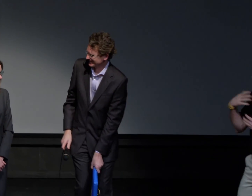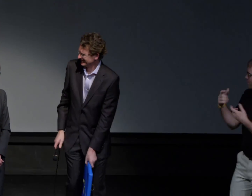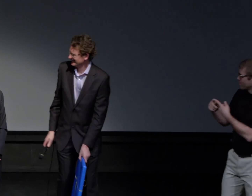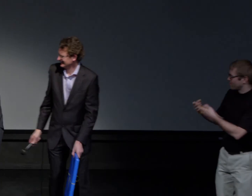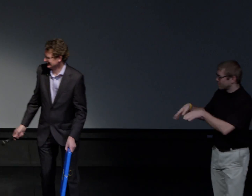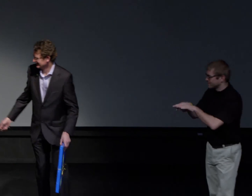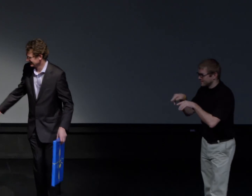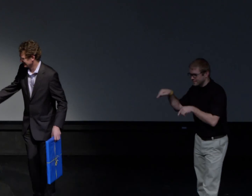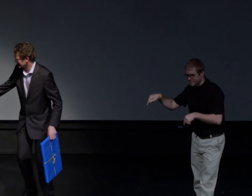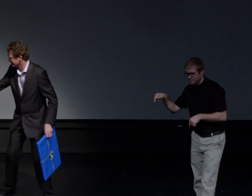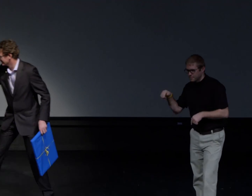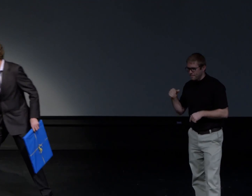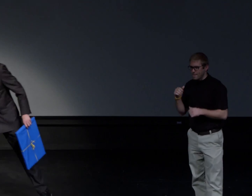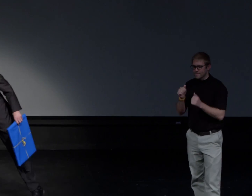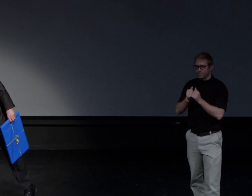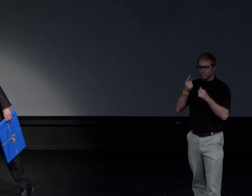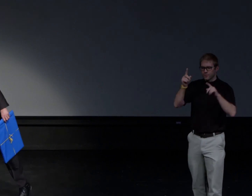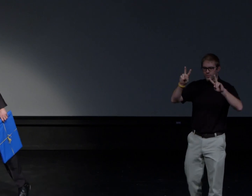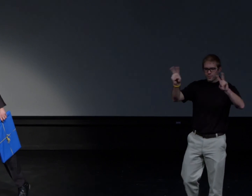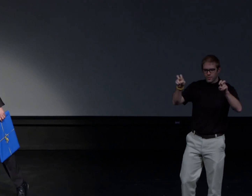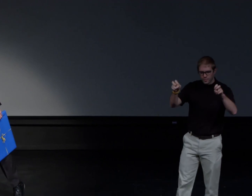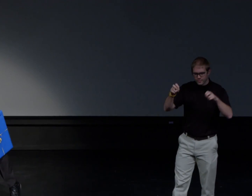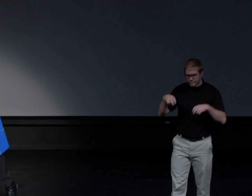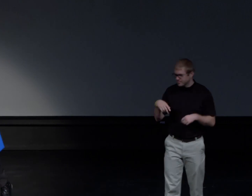So this piece is named after her. Thank you very much.